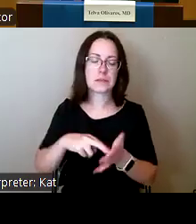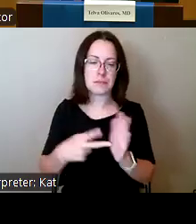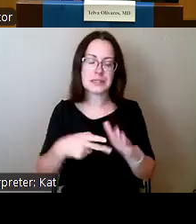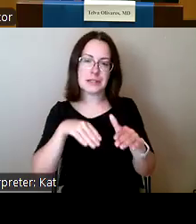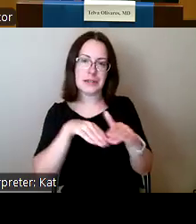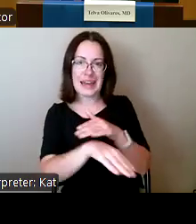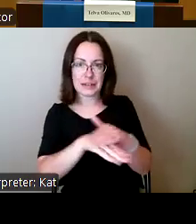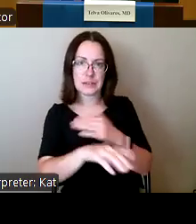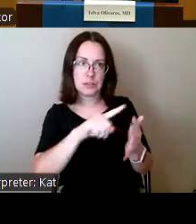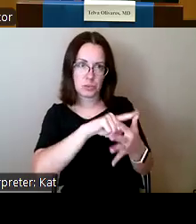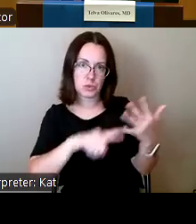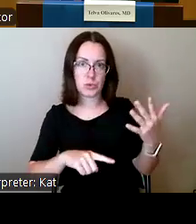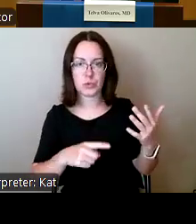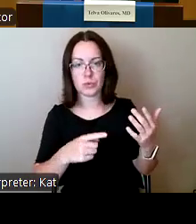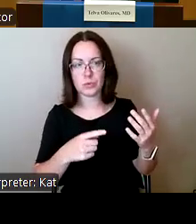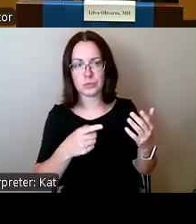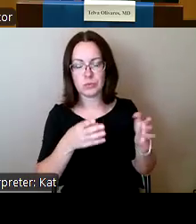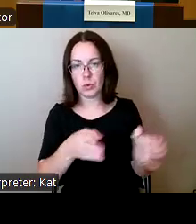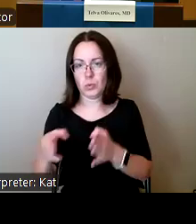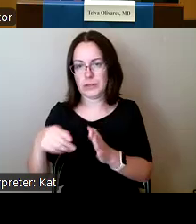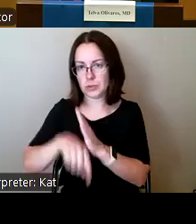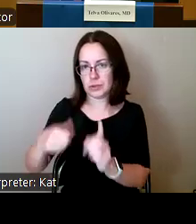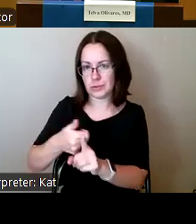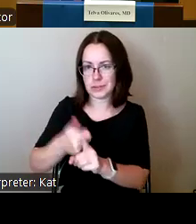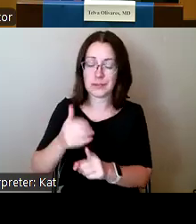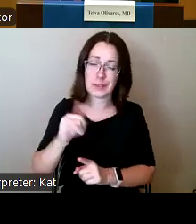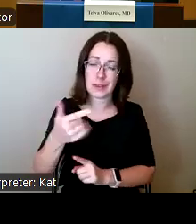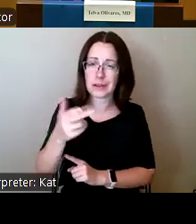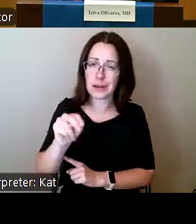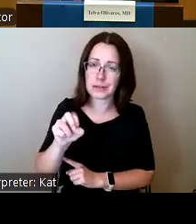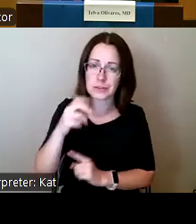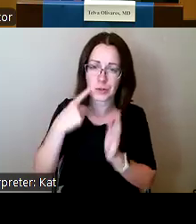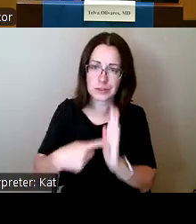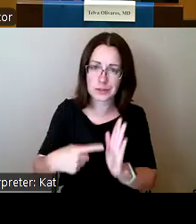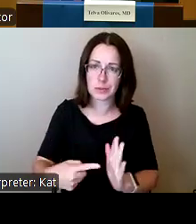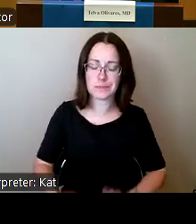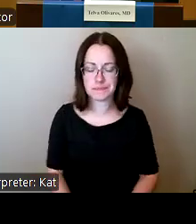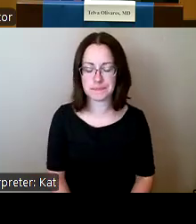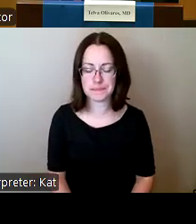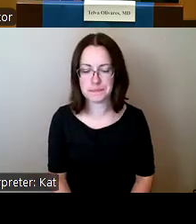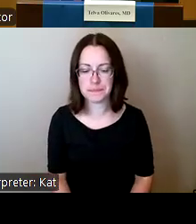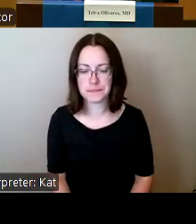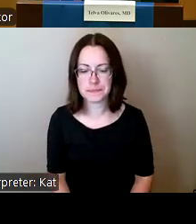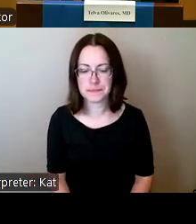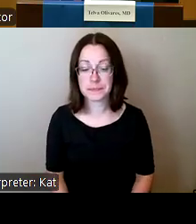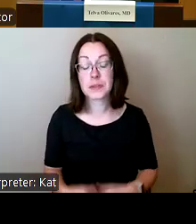things like firearms where older adults uh tend to gravitate. Um but the interesting thing here